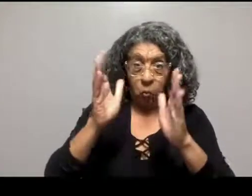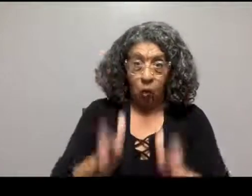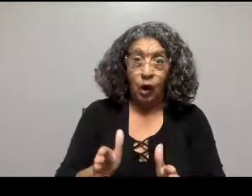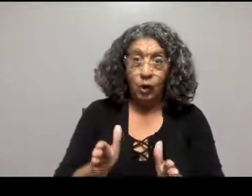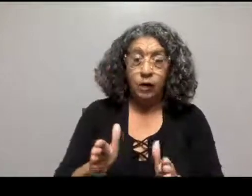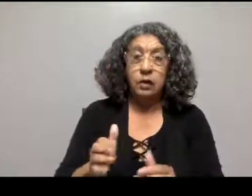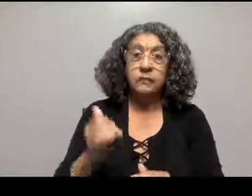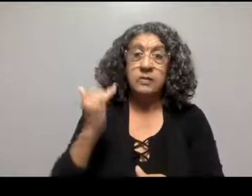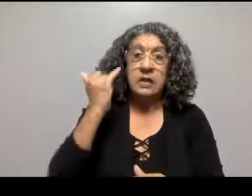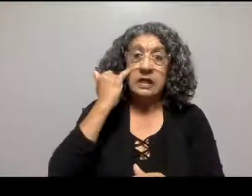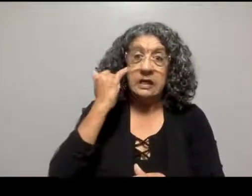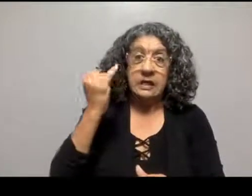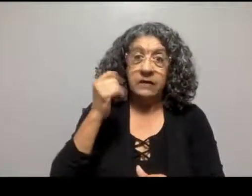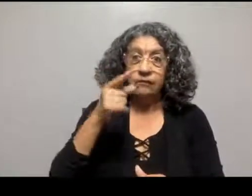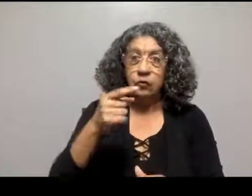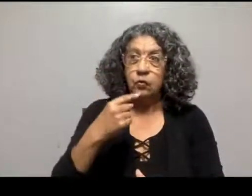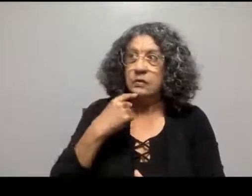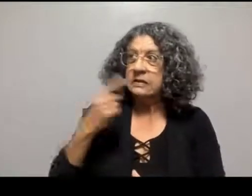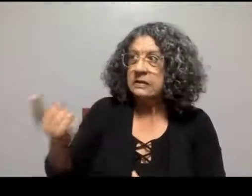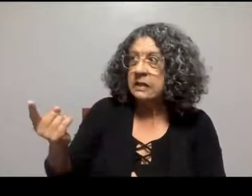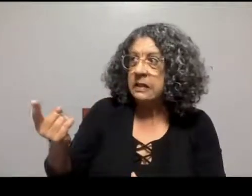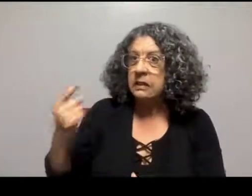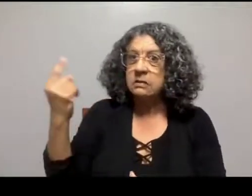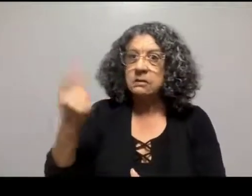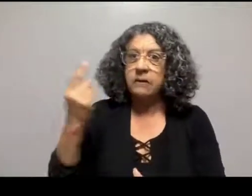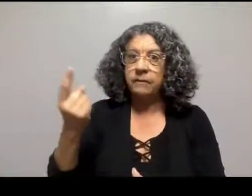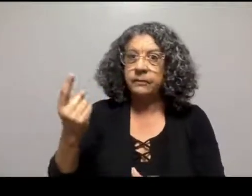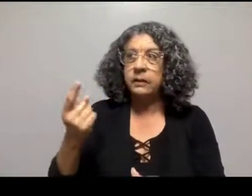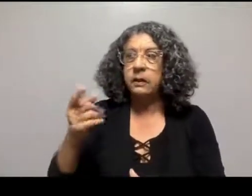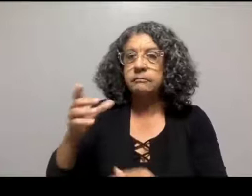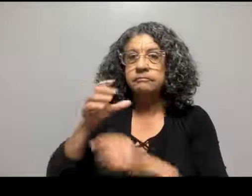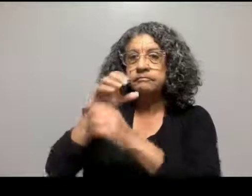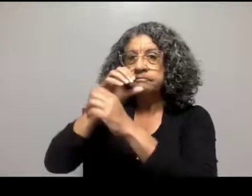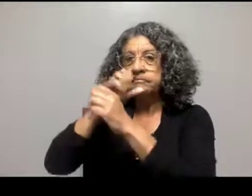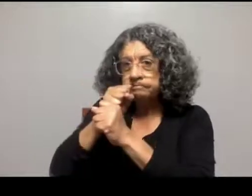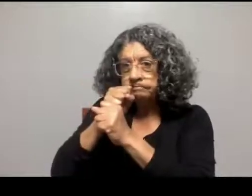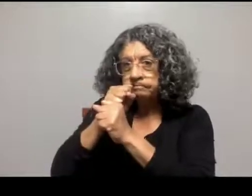Also, you as an employee if you see something